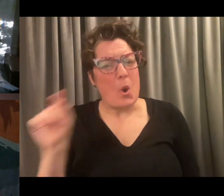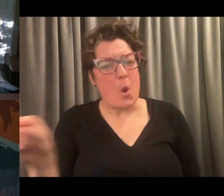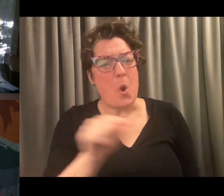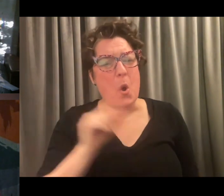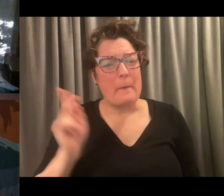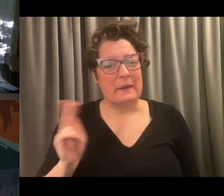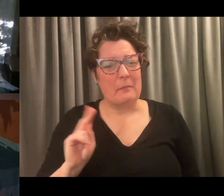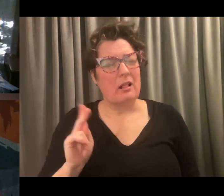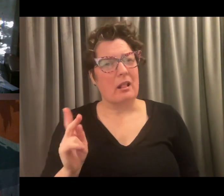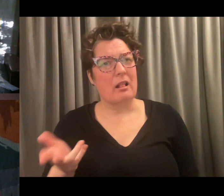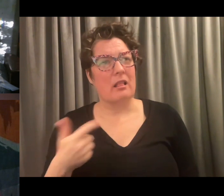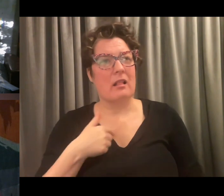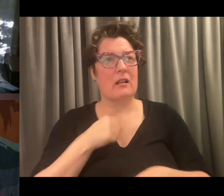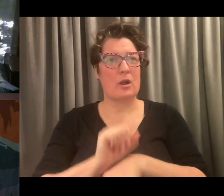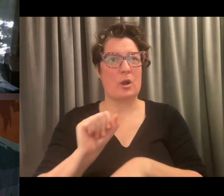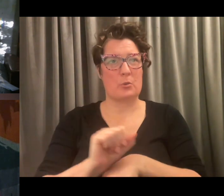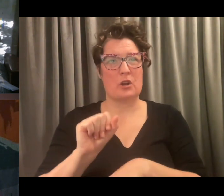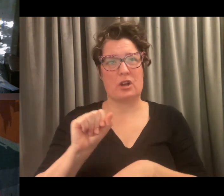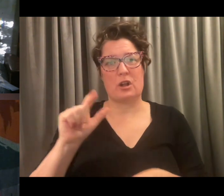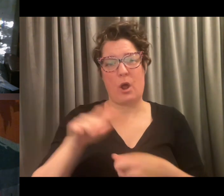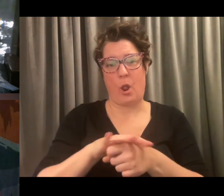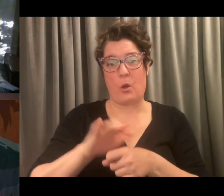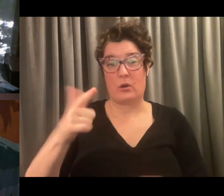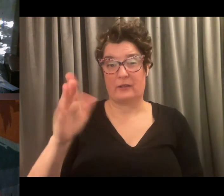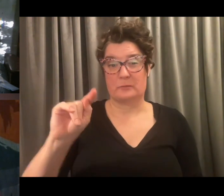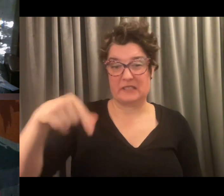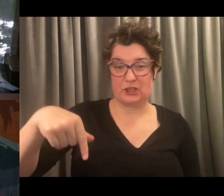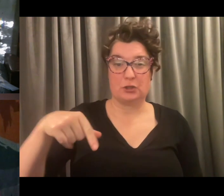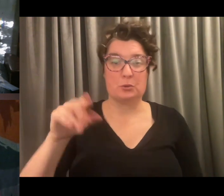LGBTQ nonprofit and so I like, I know a lot of people from that, which it is